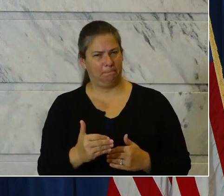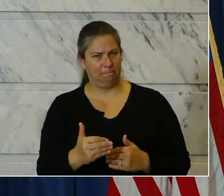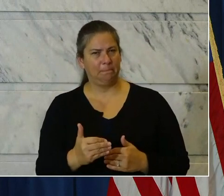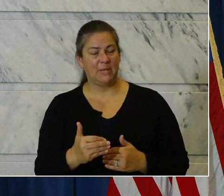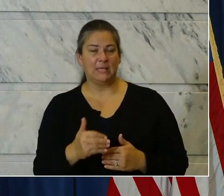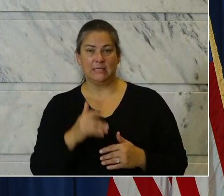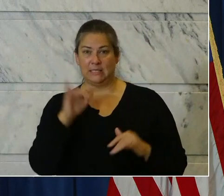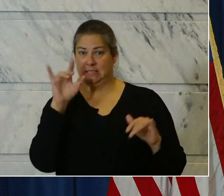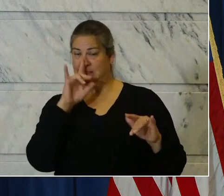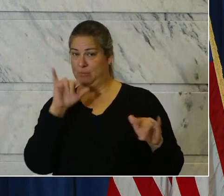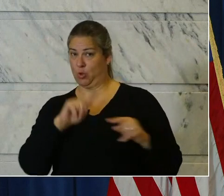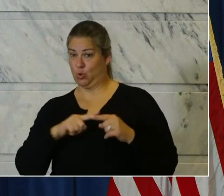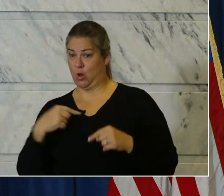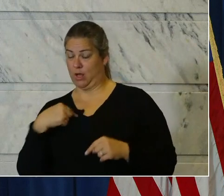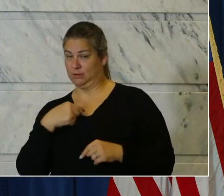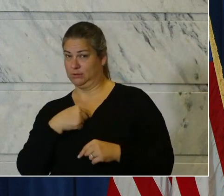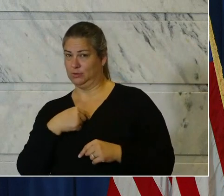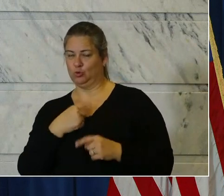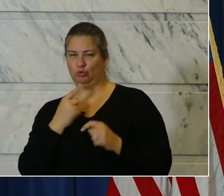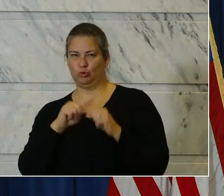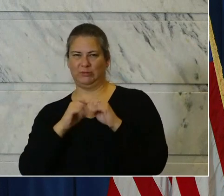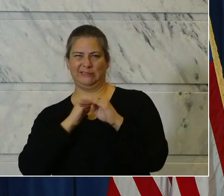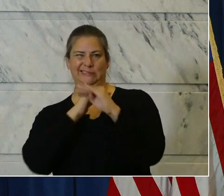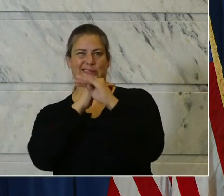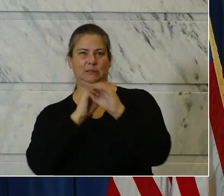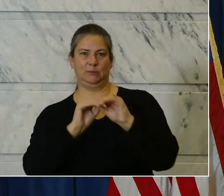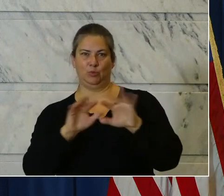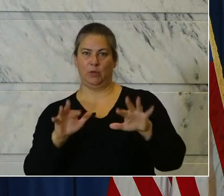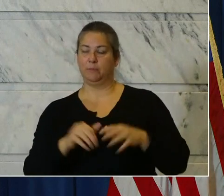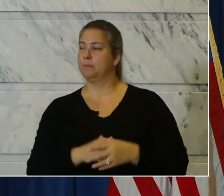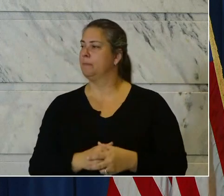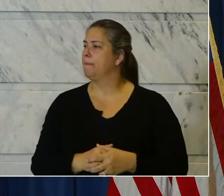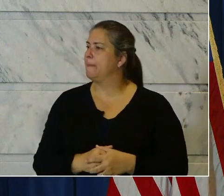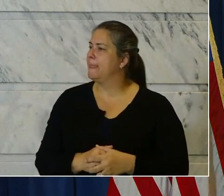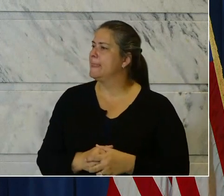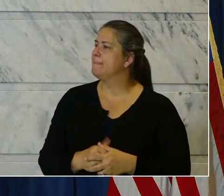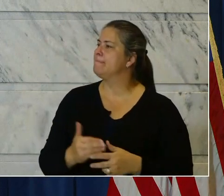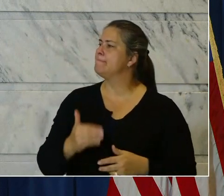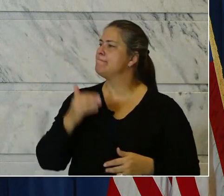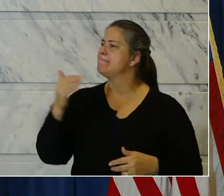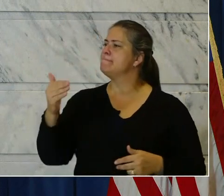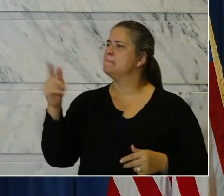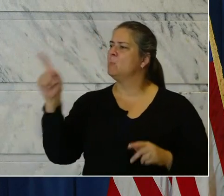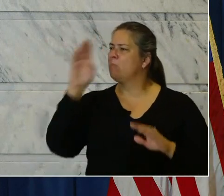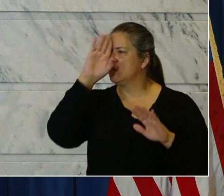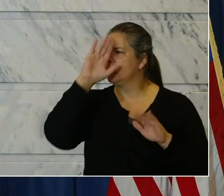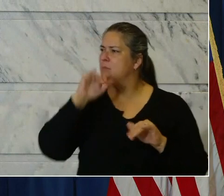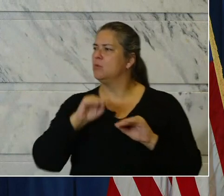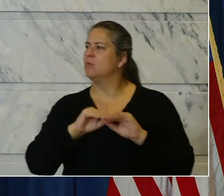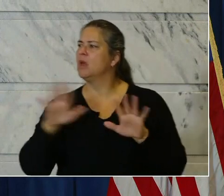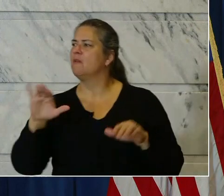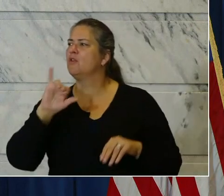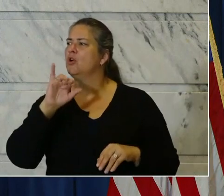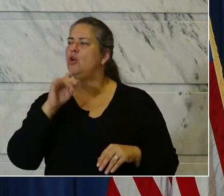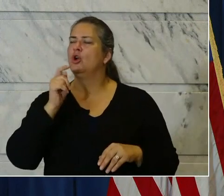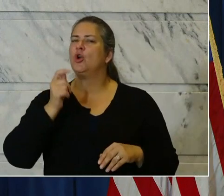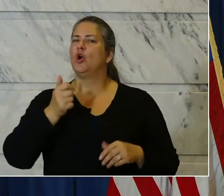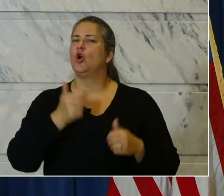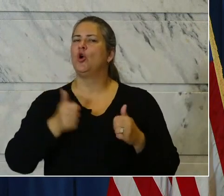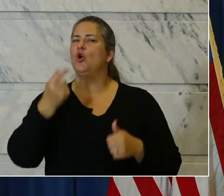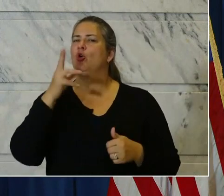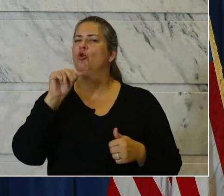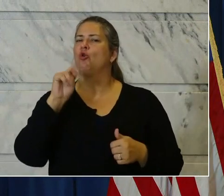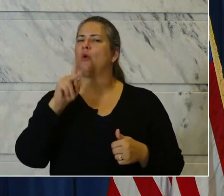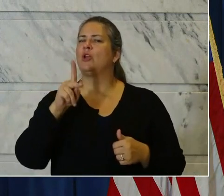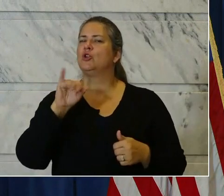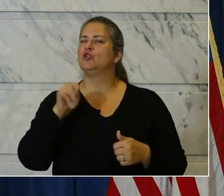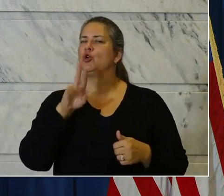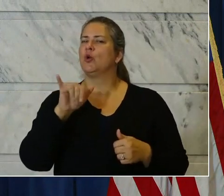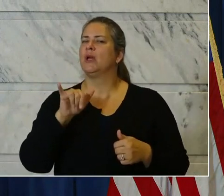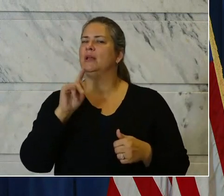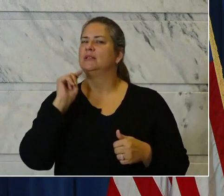STEPS. AND SIMILAR TO THE ONES